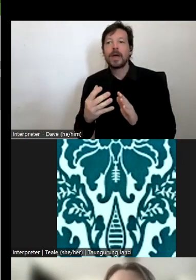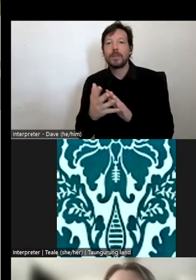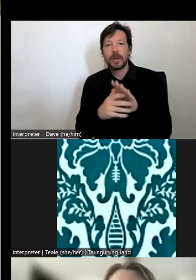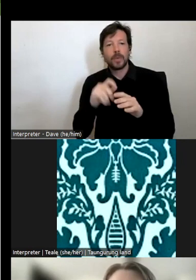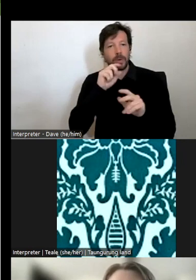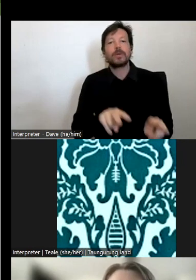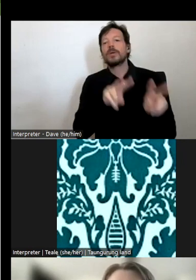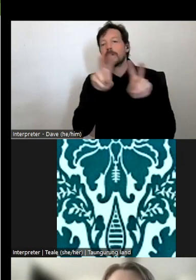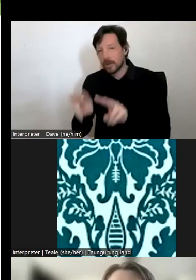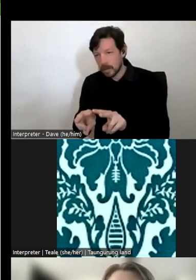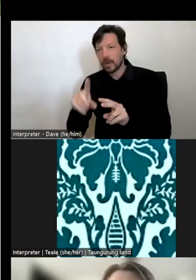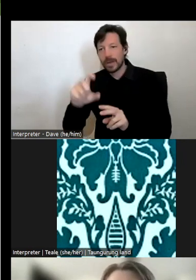to see if there's any changes there.